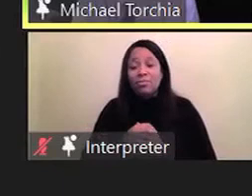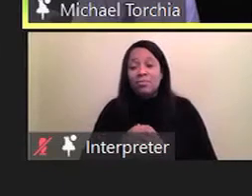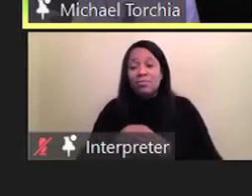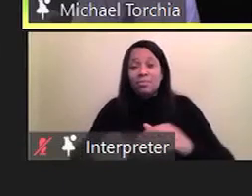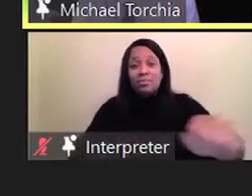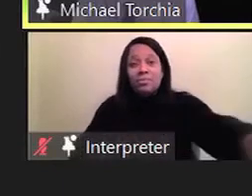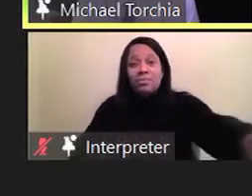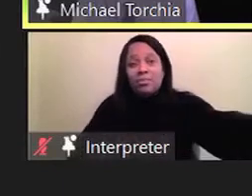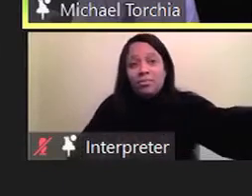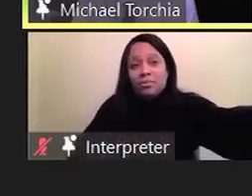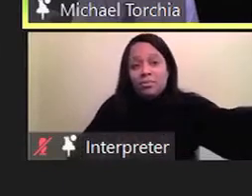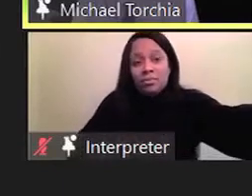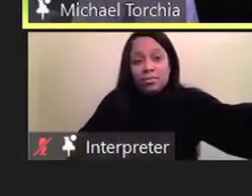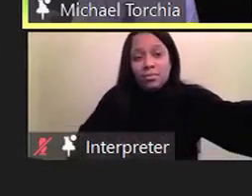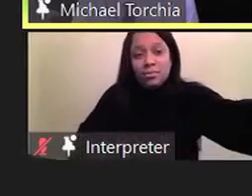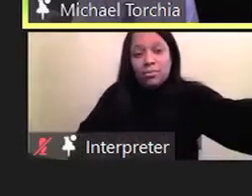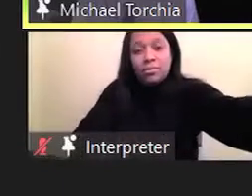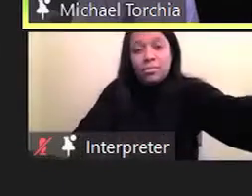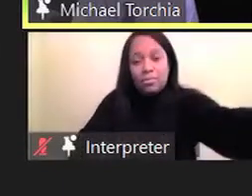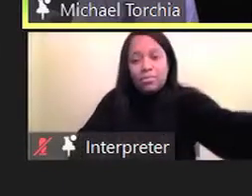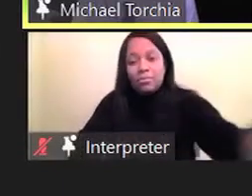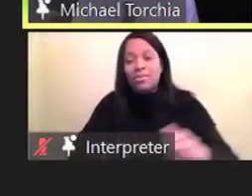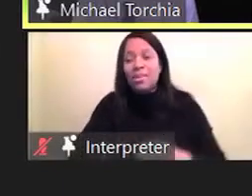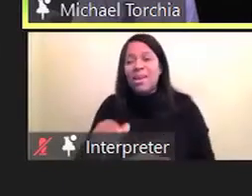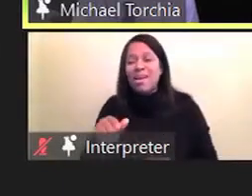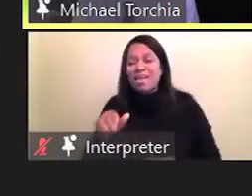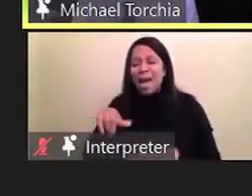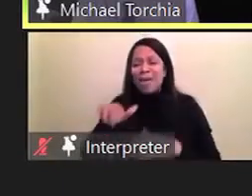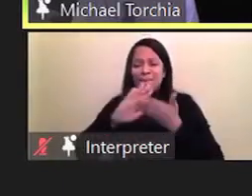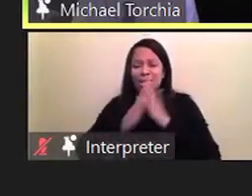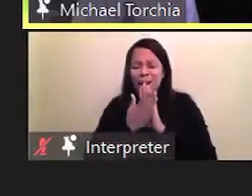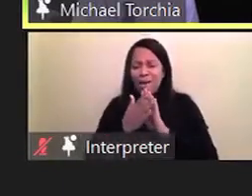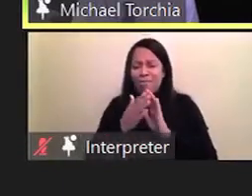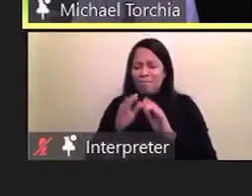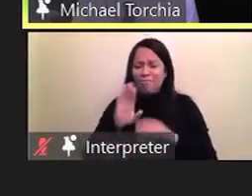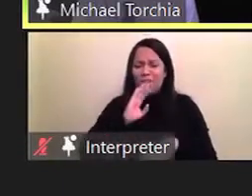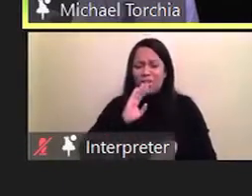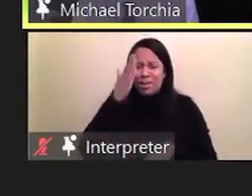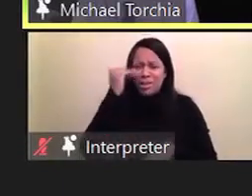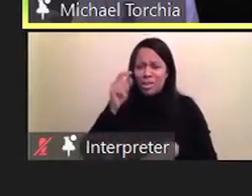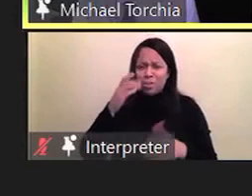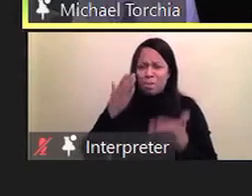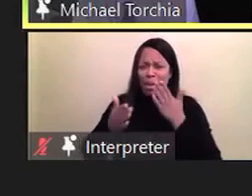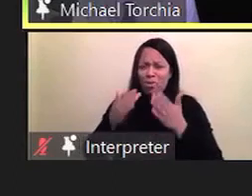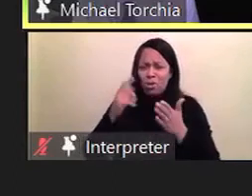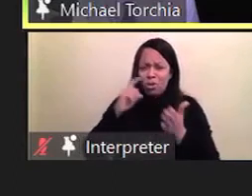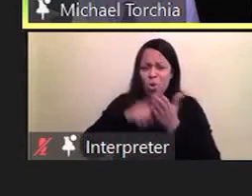Because you might have employees that ask more than once. You have an employee that asks for something